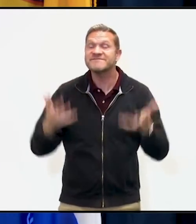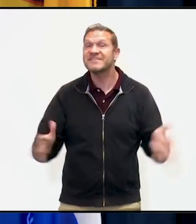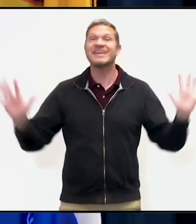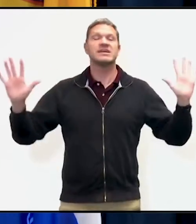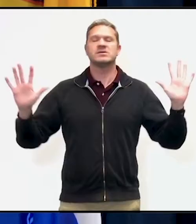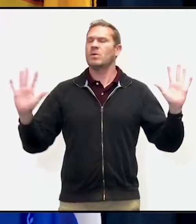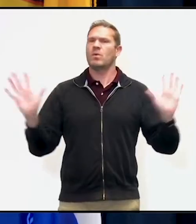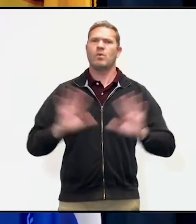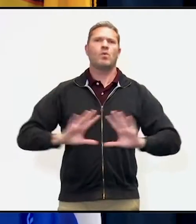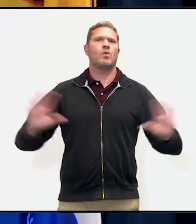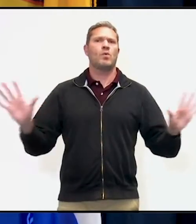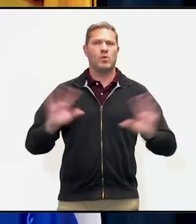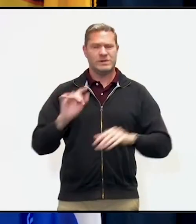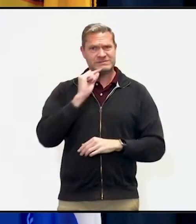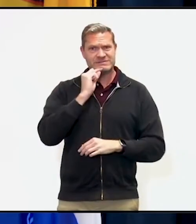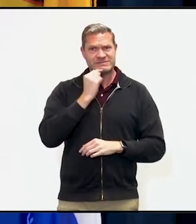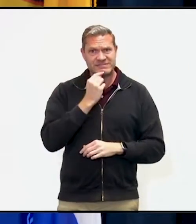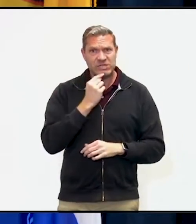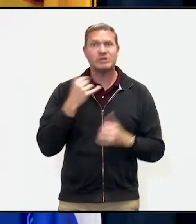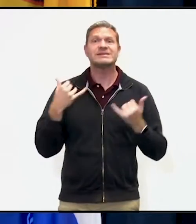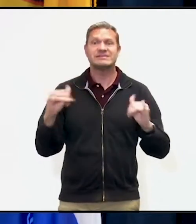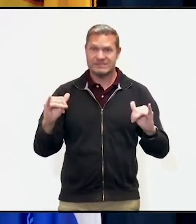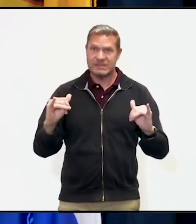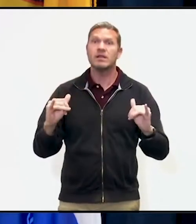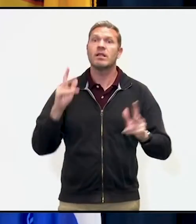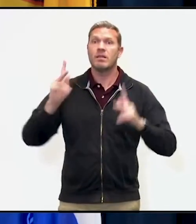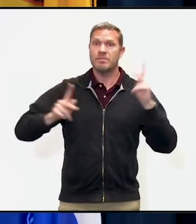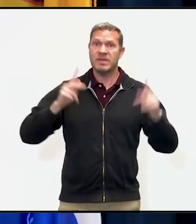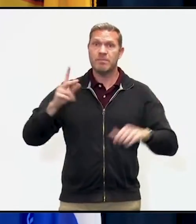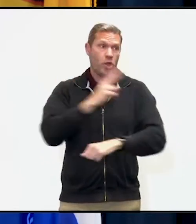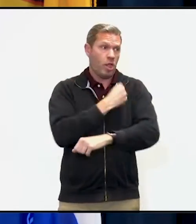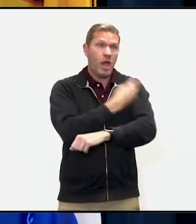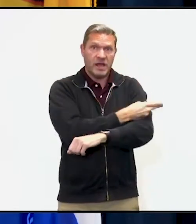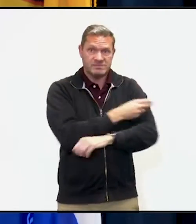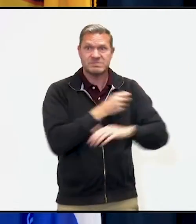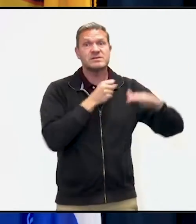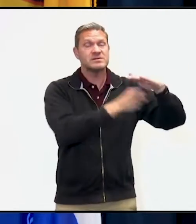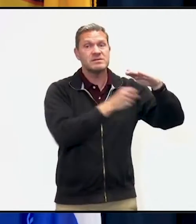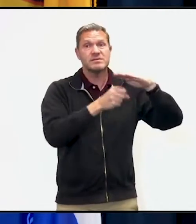We still have folks in the hospital, folks still die in this country and in our city